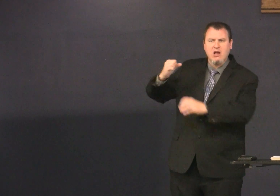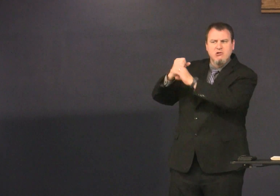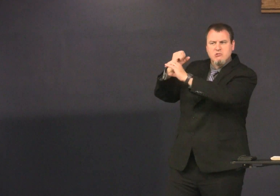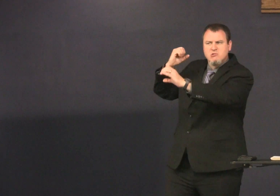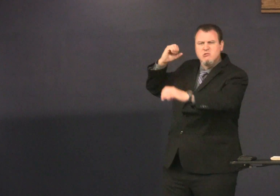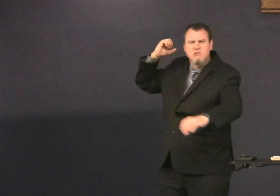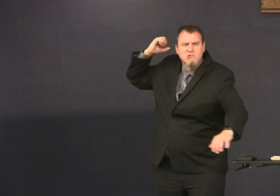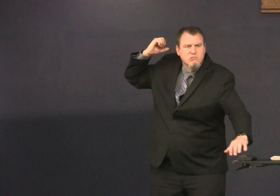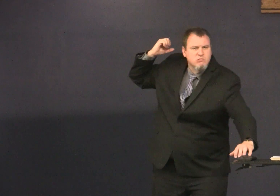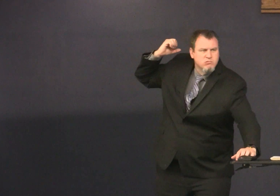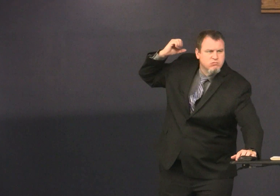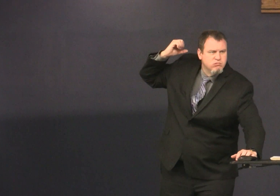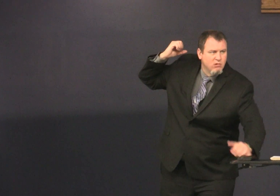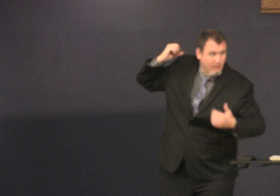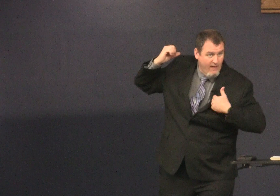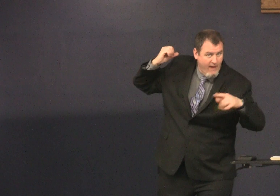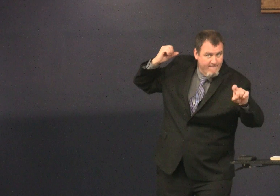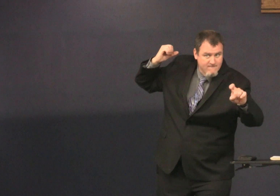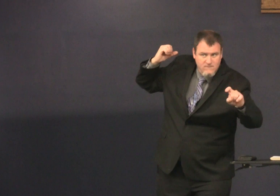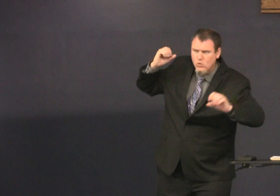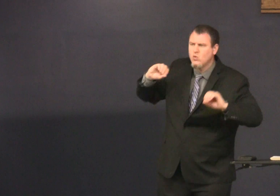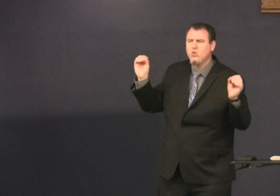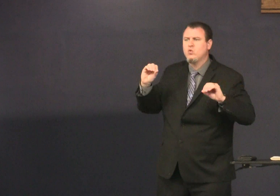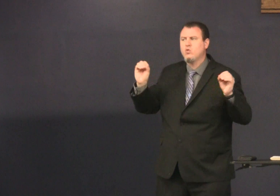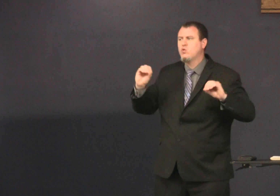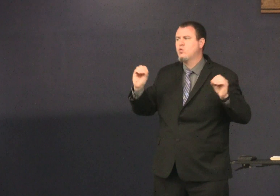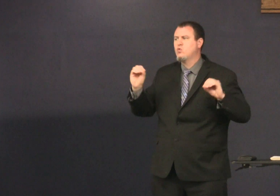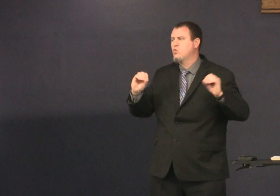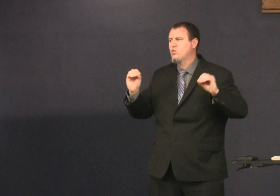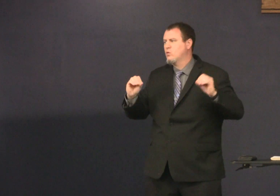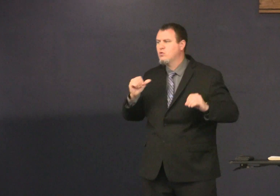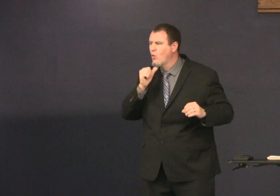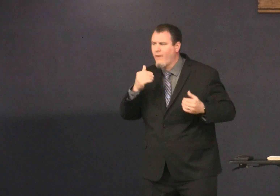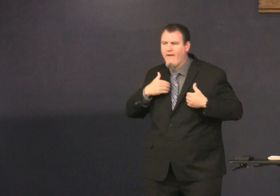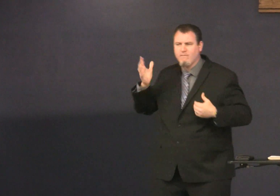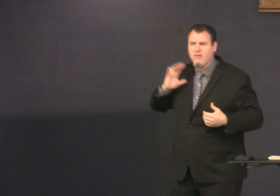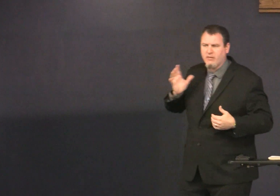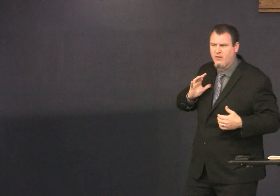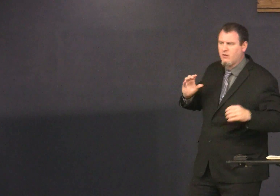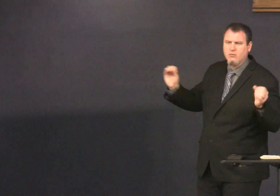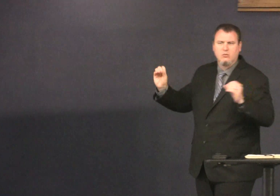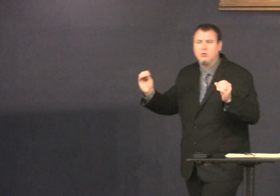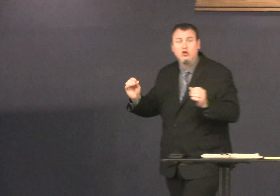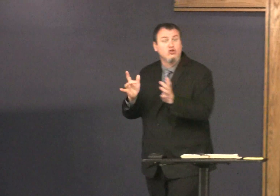he had probably a Maglite one of those big ones on his shoulder no no he didn't have that didn't have